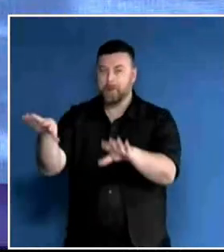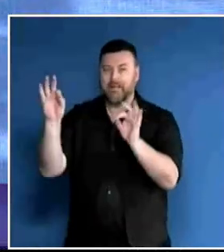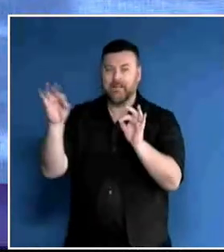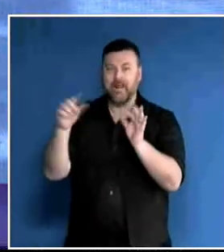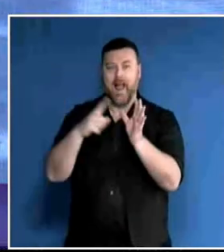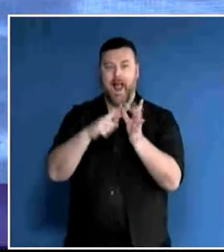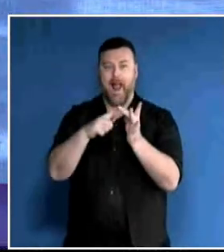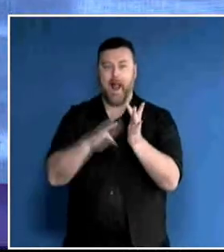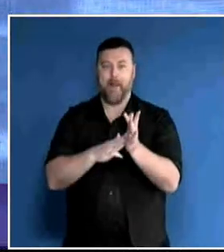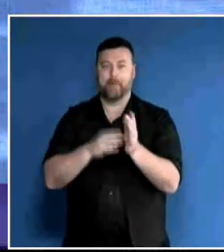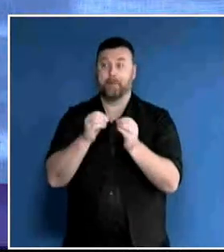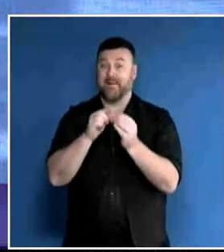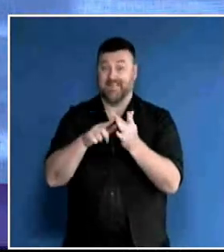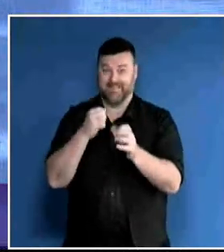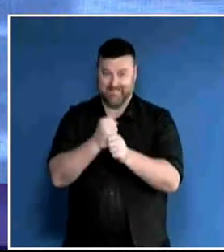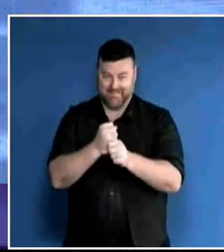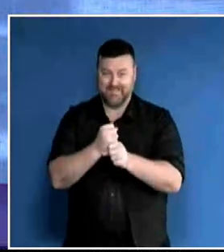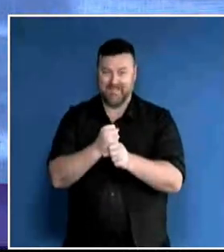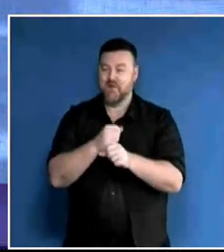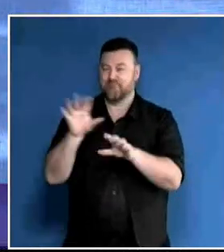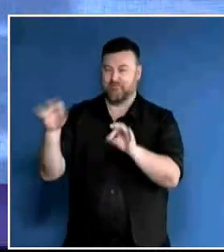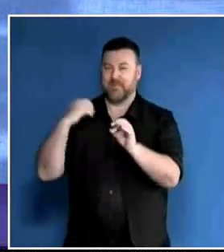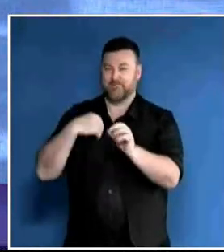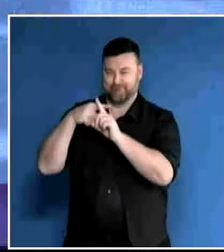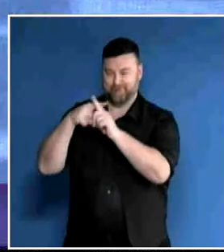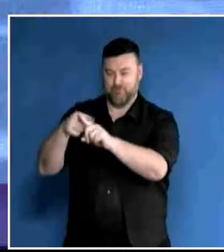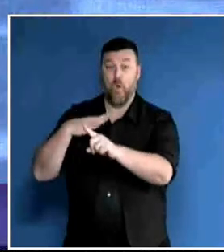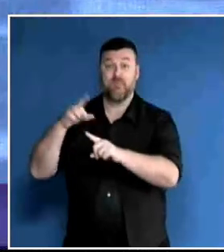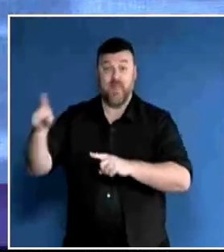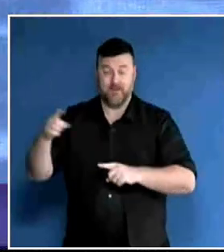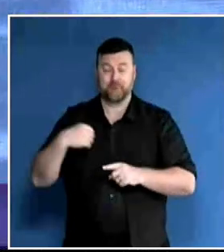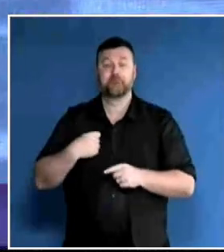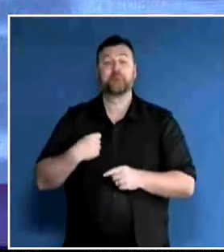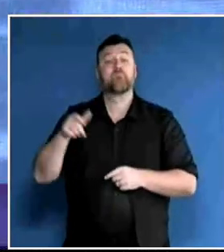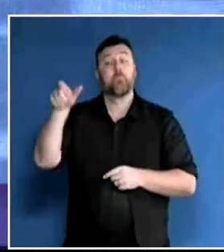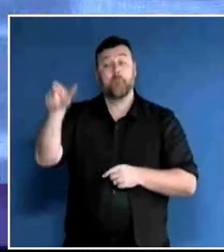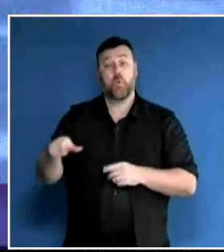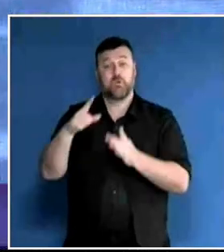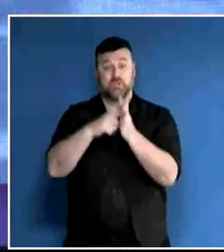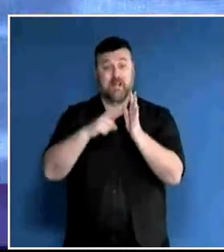we've talked about earlier, became your job coach, and you thought a job coach will be